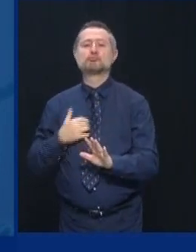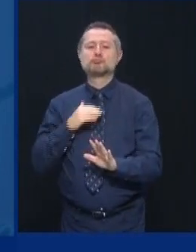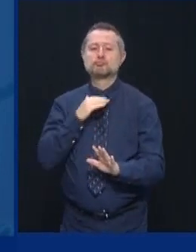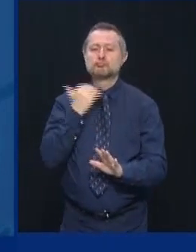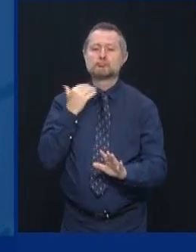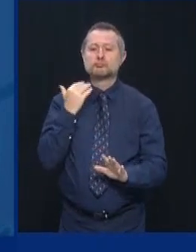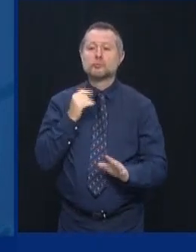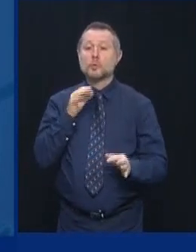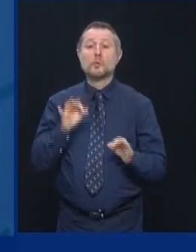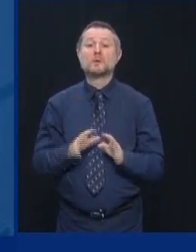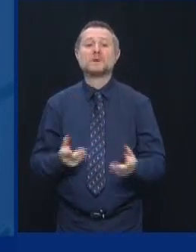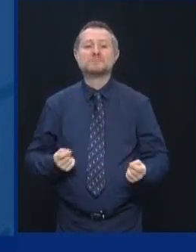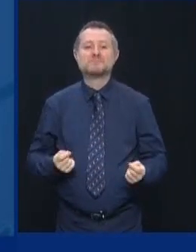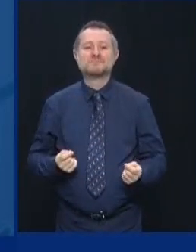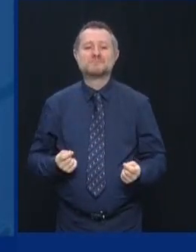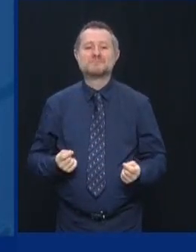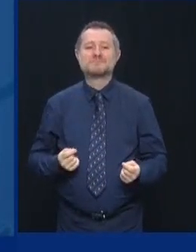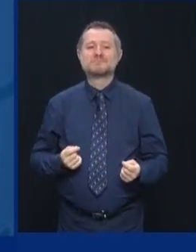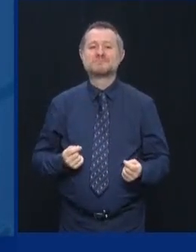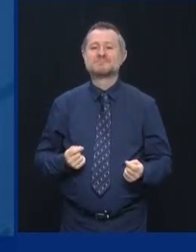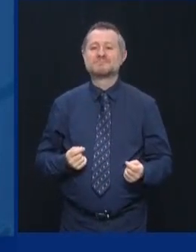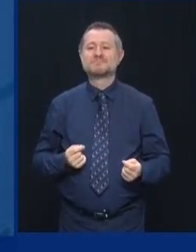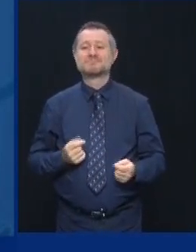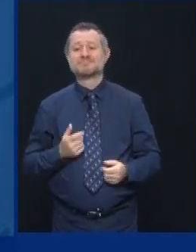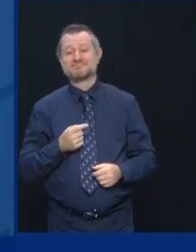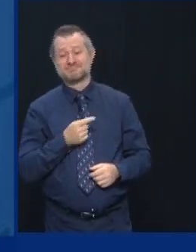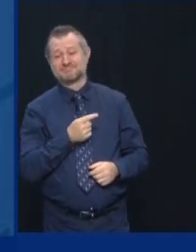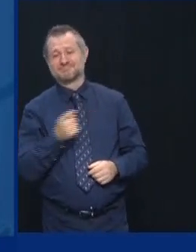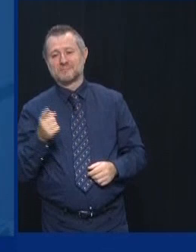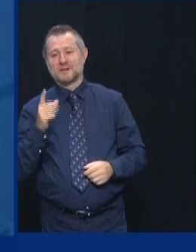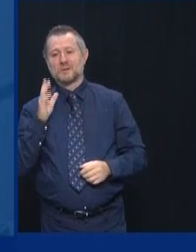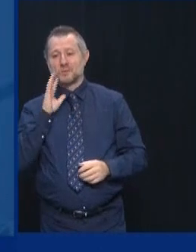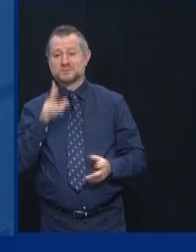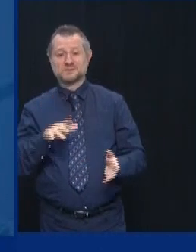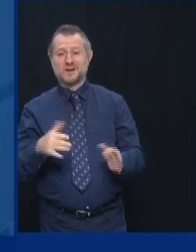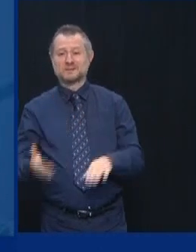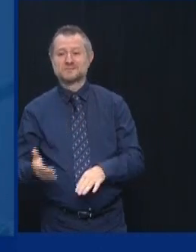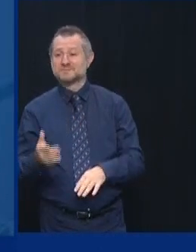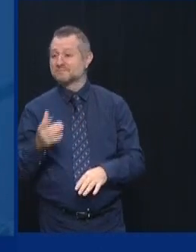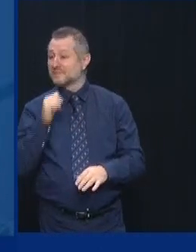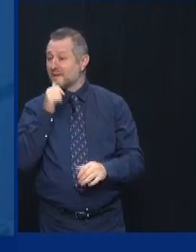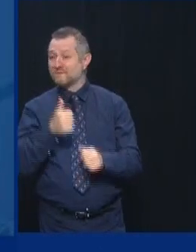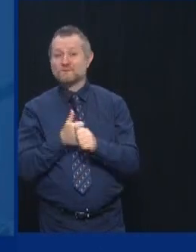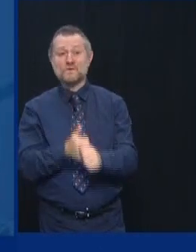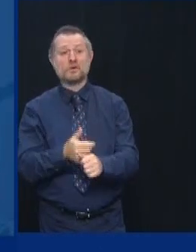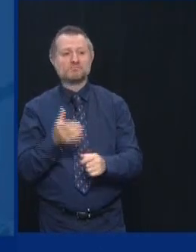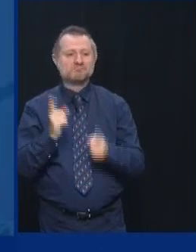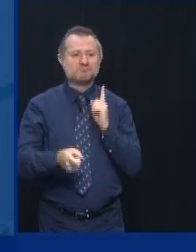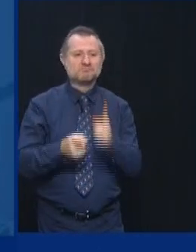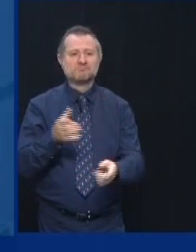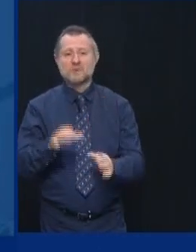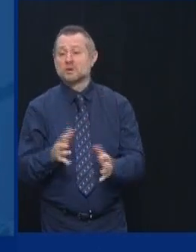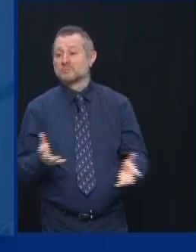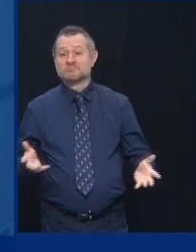I UNDERSTAND THAT IT'S I AM POLITIC. I UNDERSTAND THE SENSITIVITY IN THE COMMUNITY NOW.